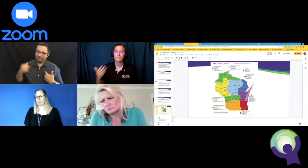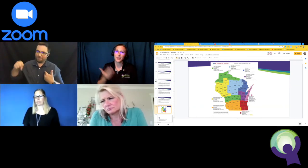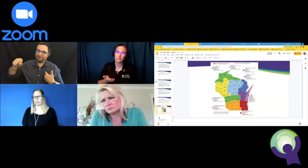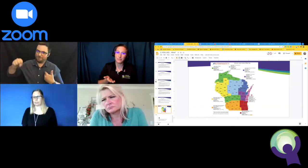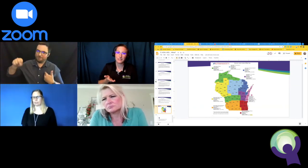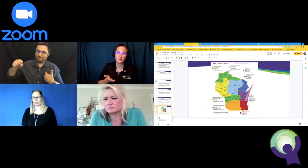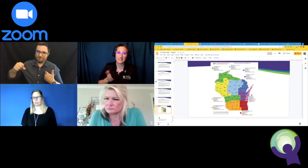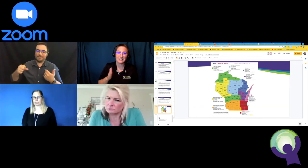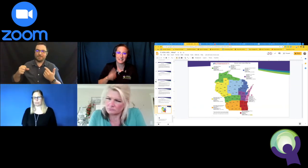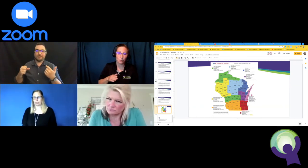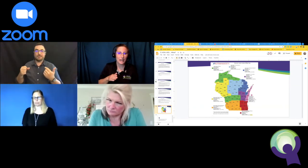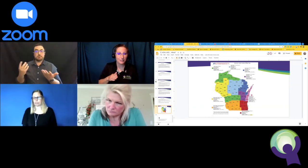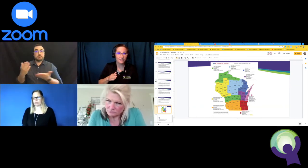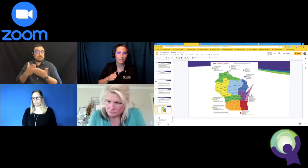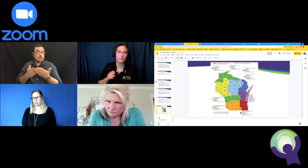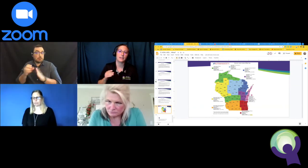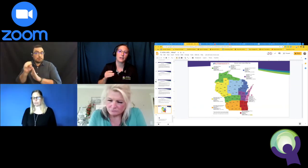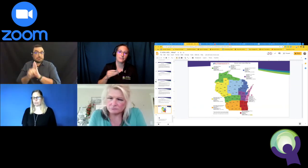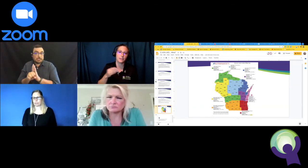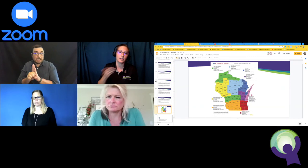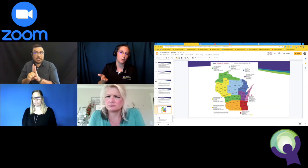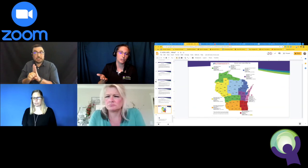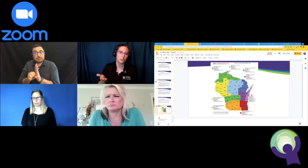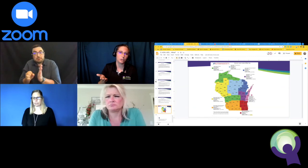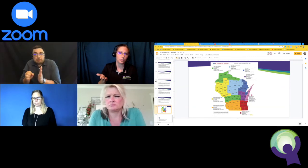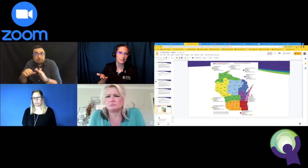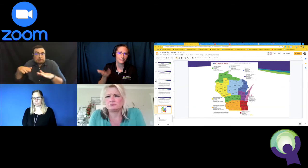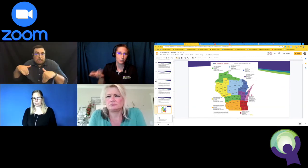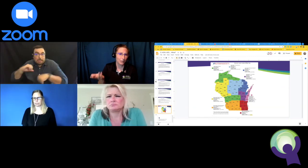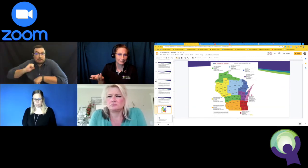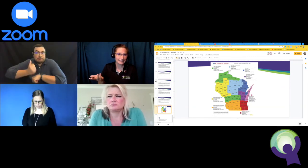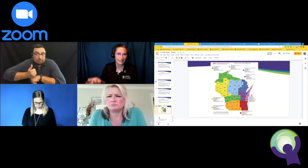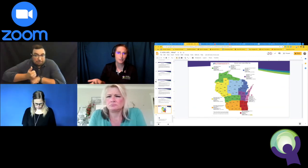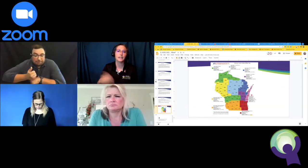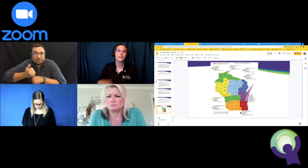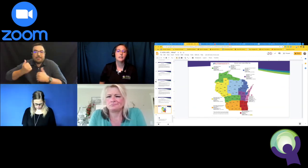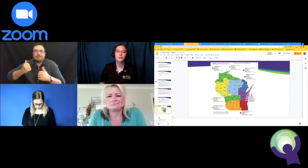there may be some states that don't have an affiliate that you'll have to go to your closest metropolitan area but